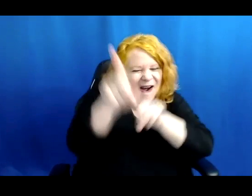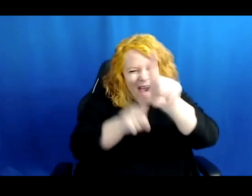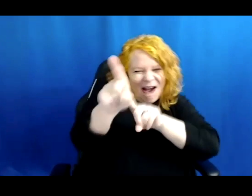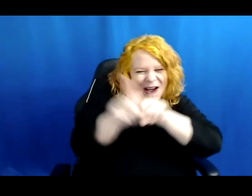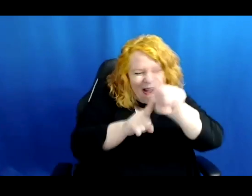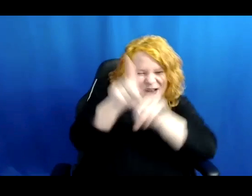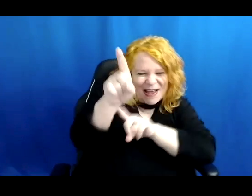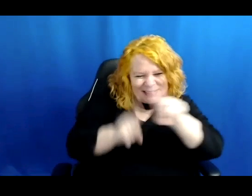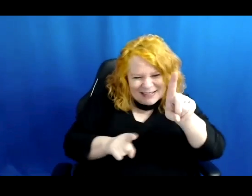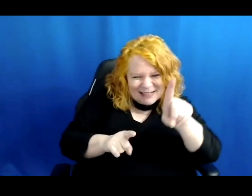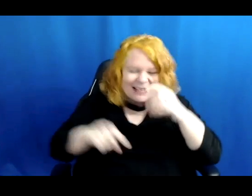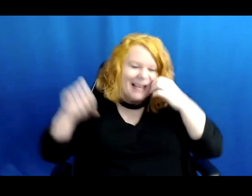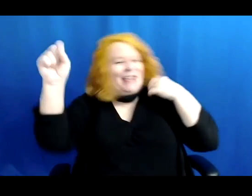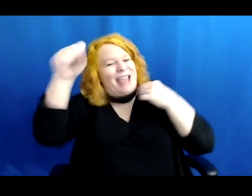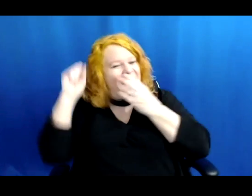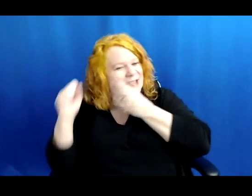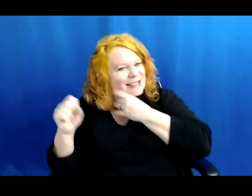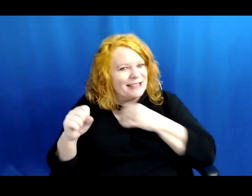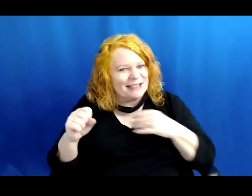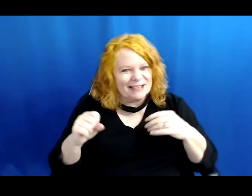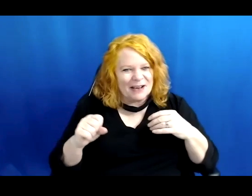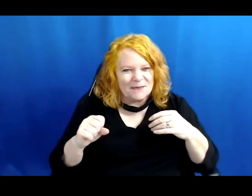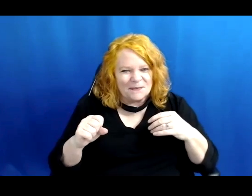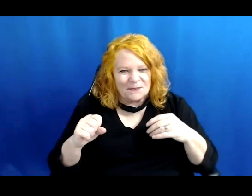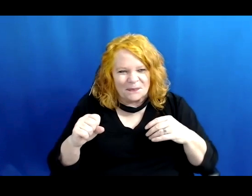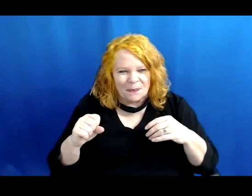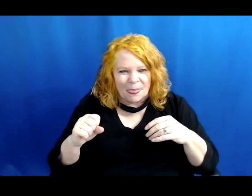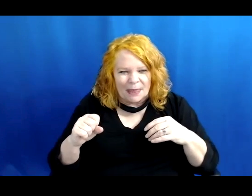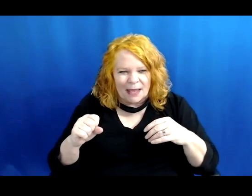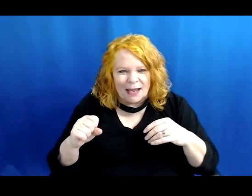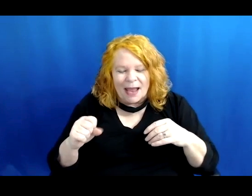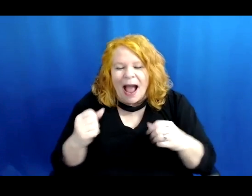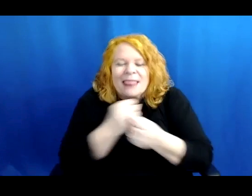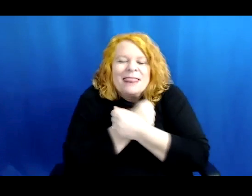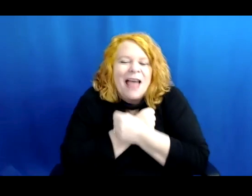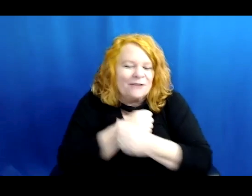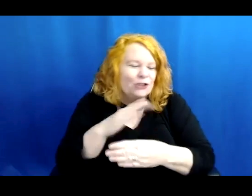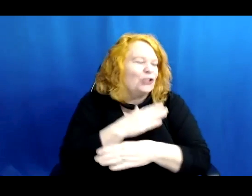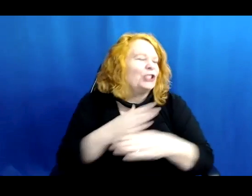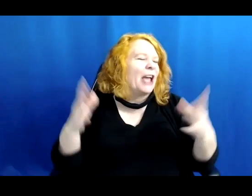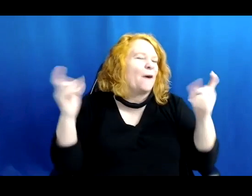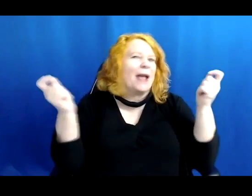Yes. I love to celebrate the children that watch